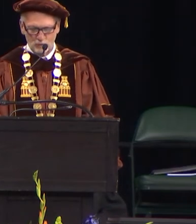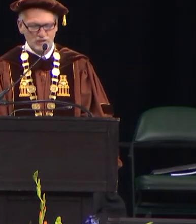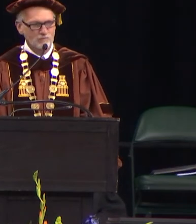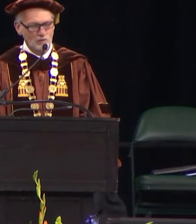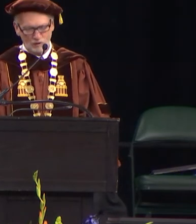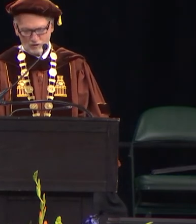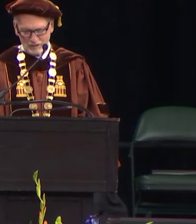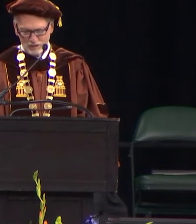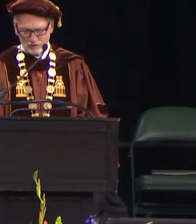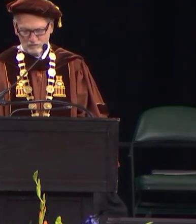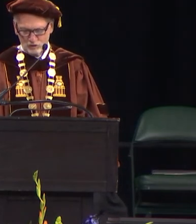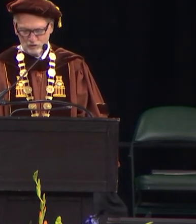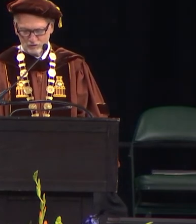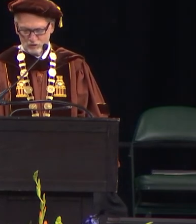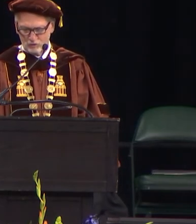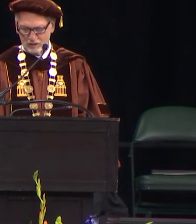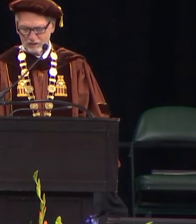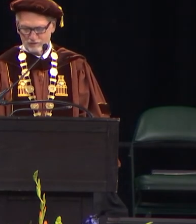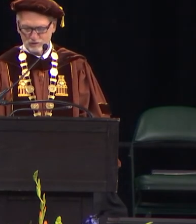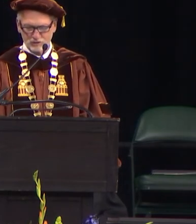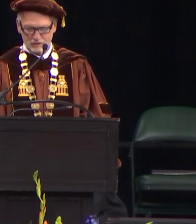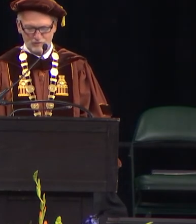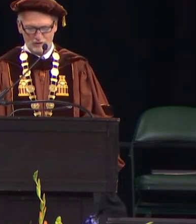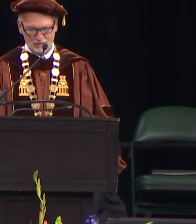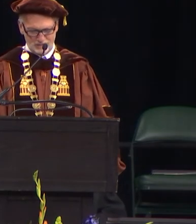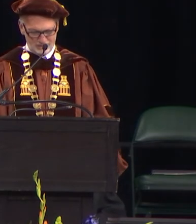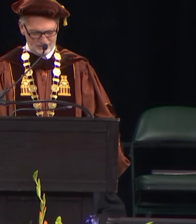we confer on each of you, the degree of Associate of Arts.